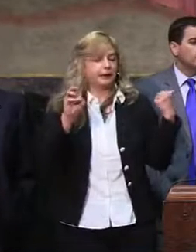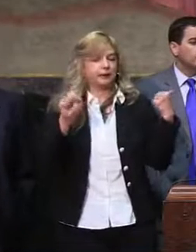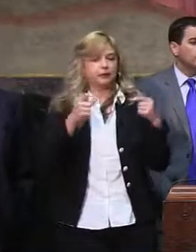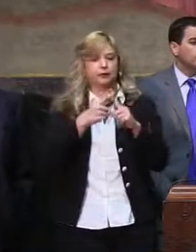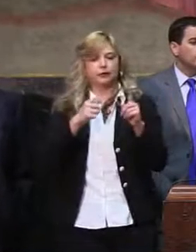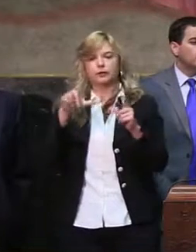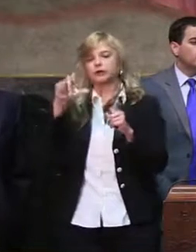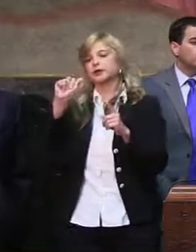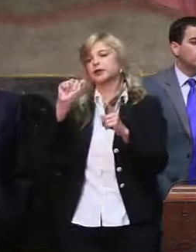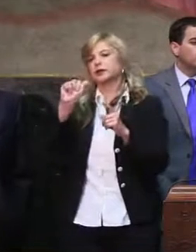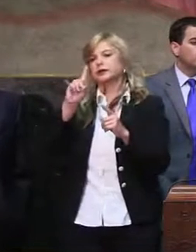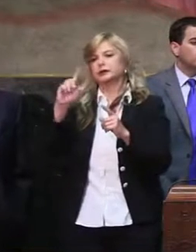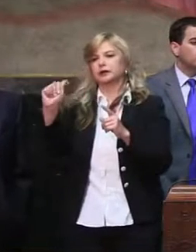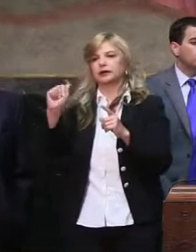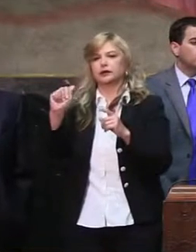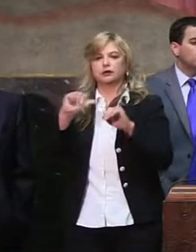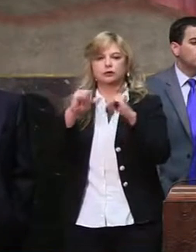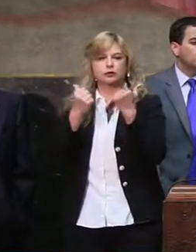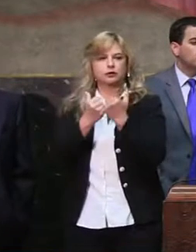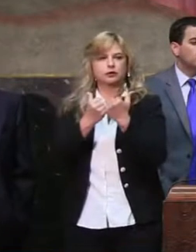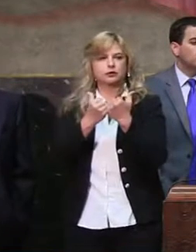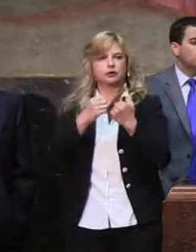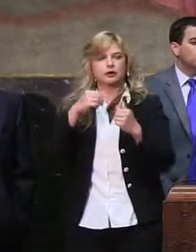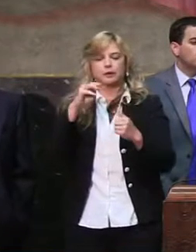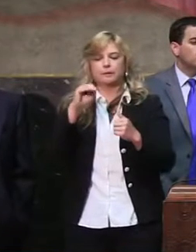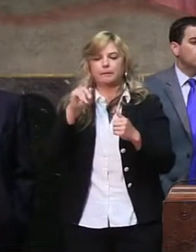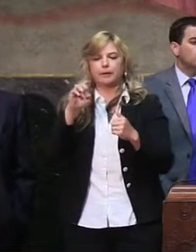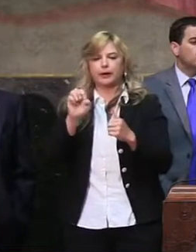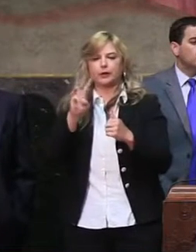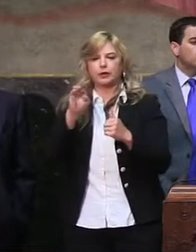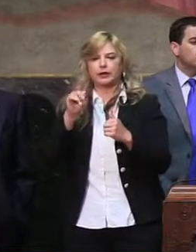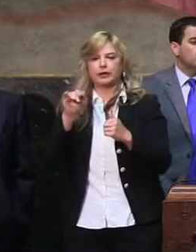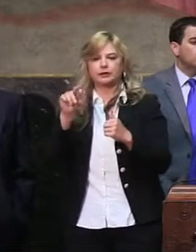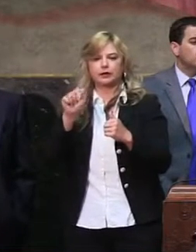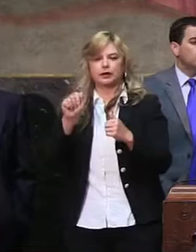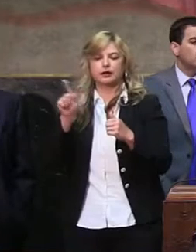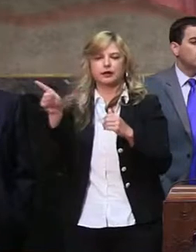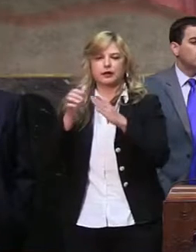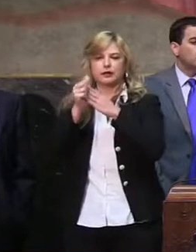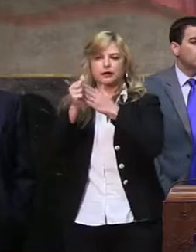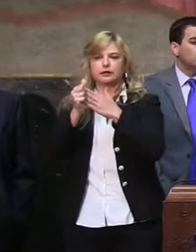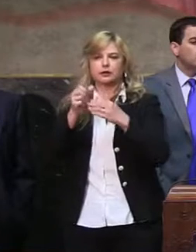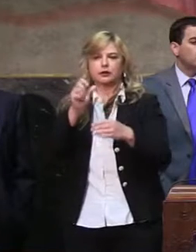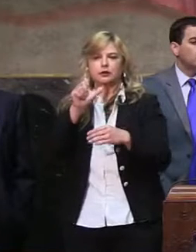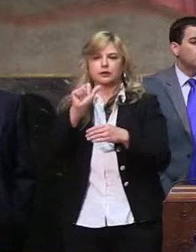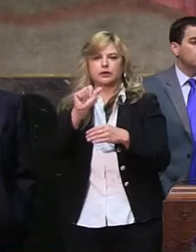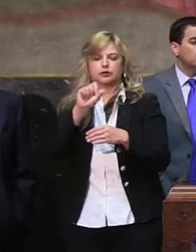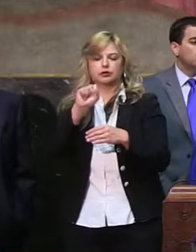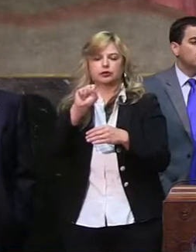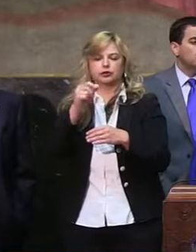Attorneys Association Mike Renata who leaves the Louisiana sheriffs Association as well as a number of